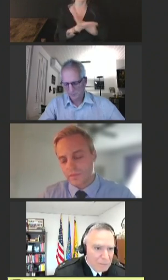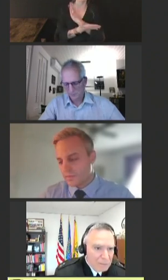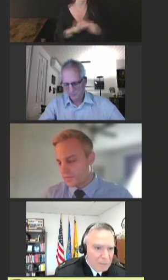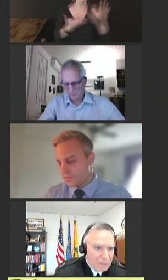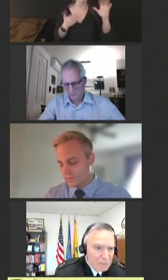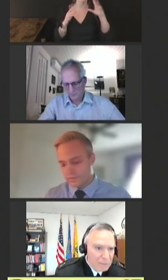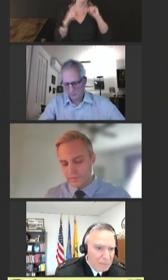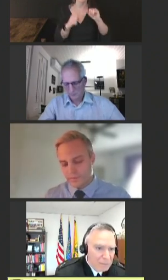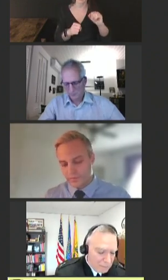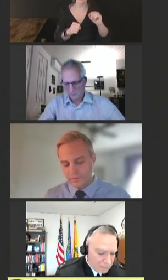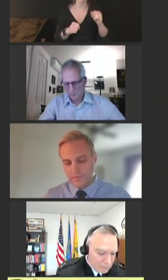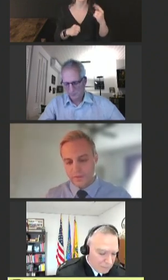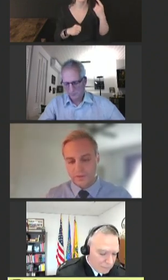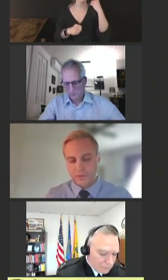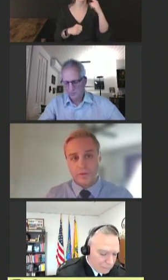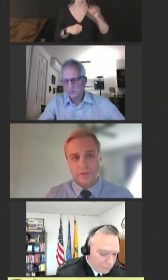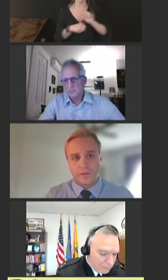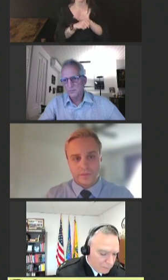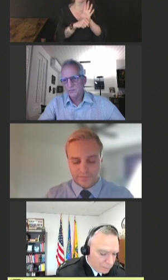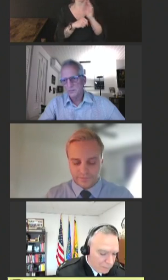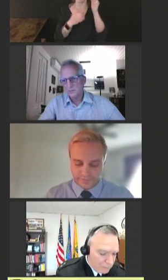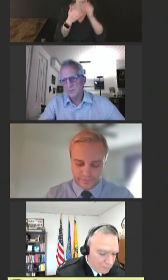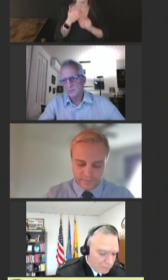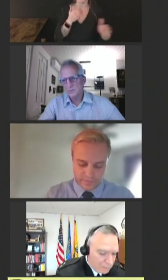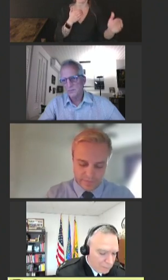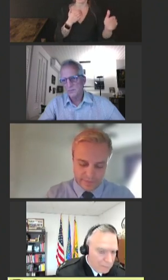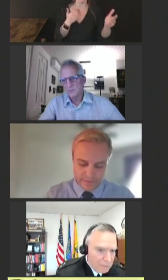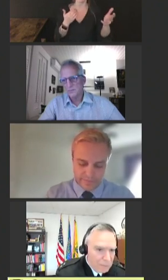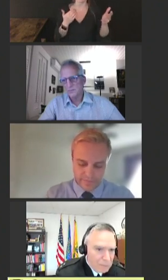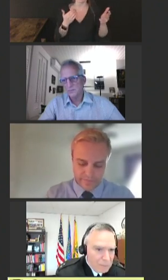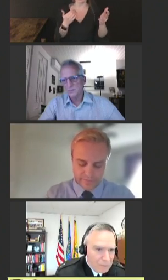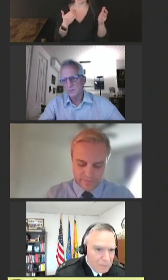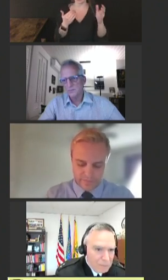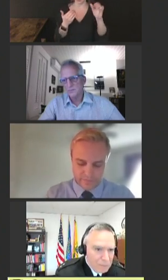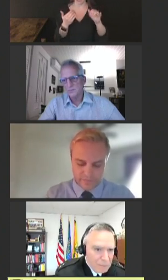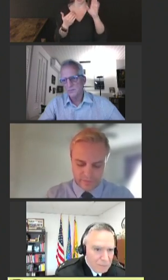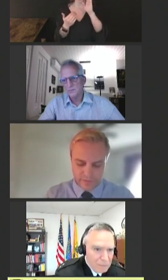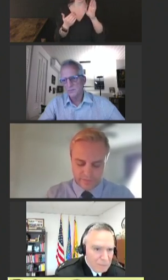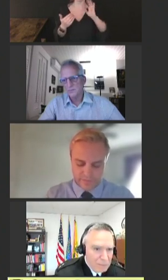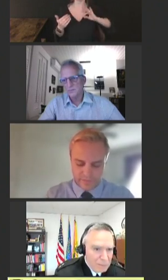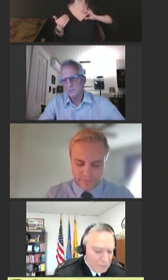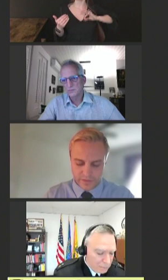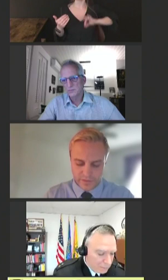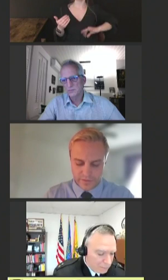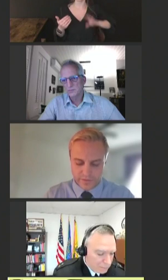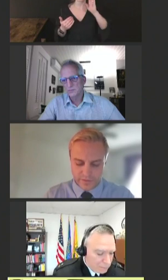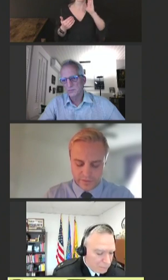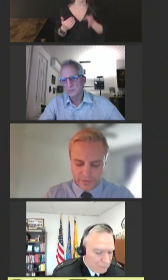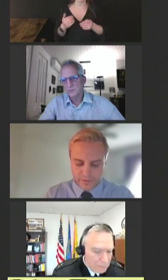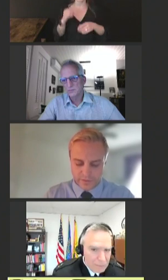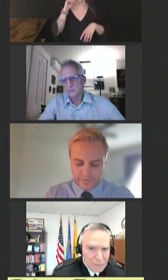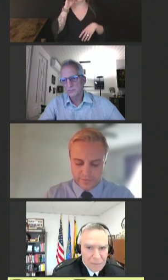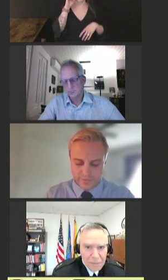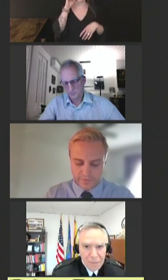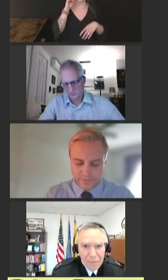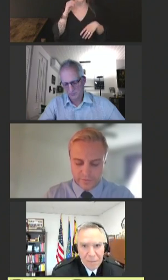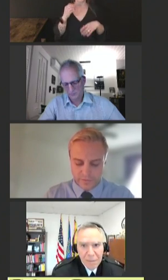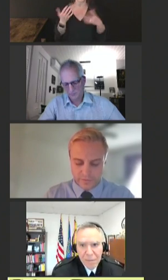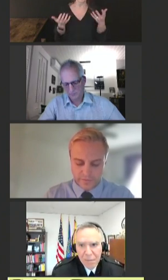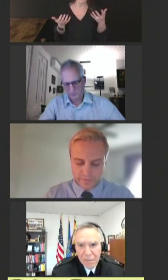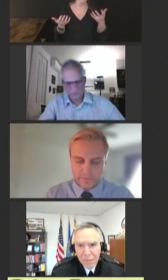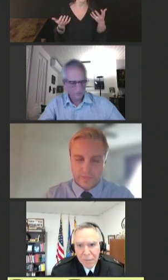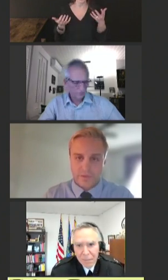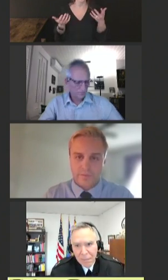COVID and also beyond would also be helpful. And really, I -- the major, major, I think,